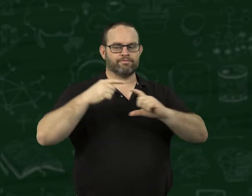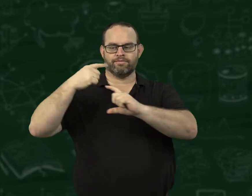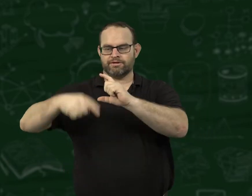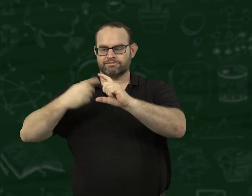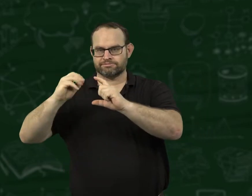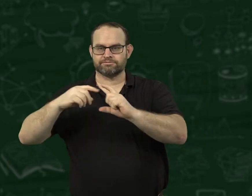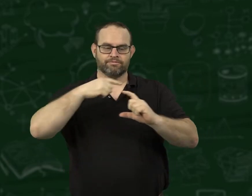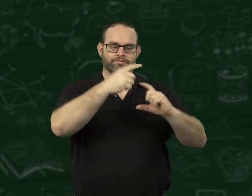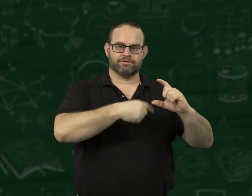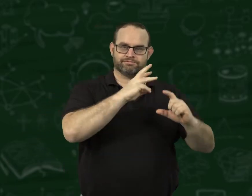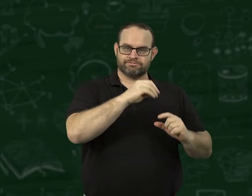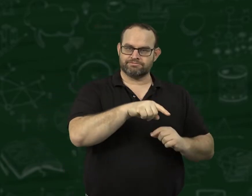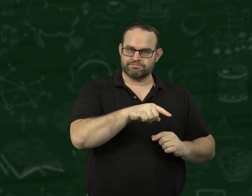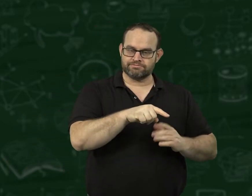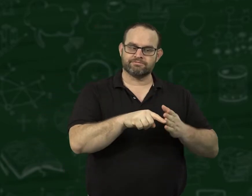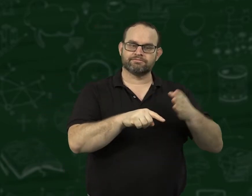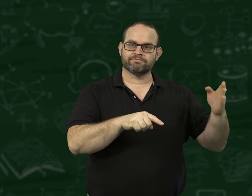Minutes and seconds use base-sixty.